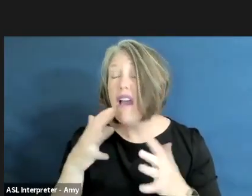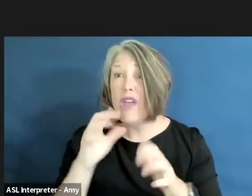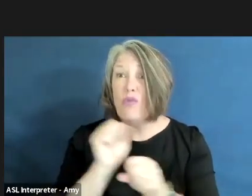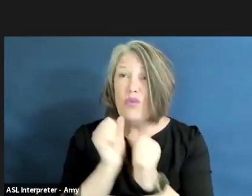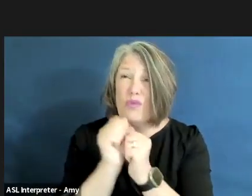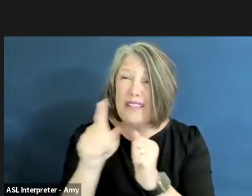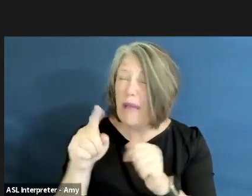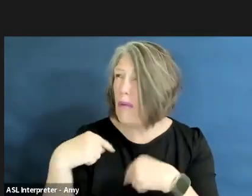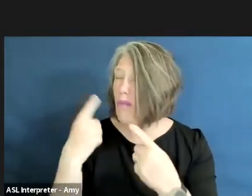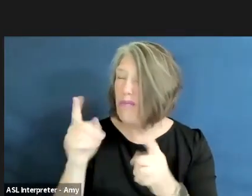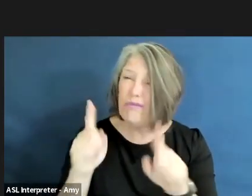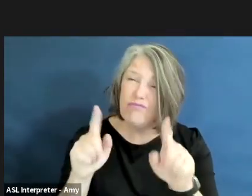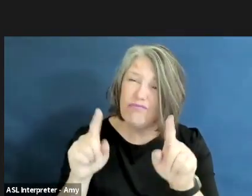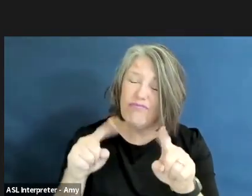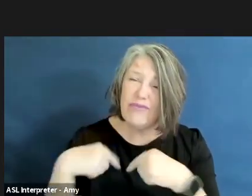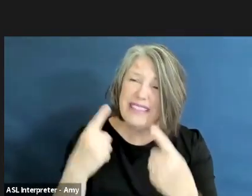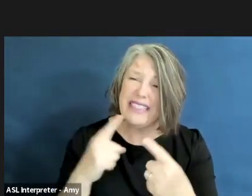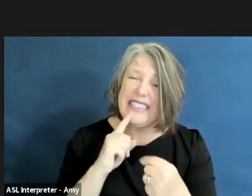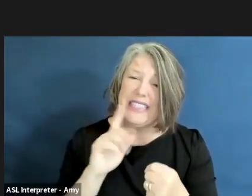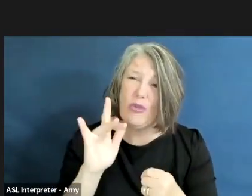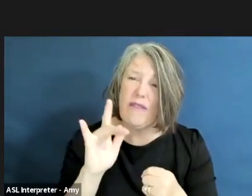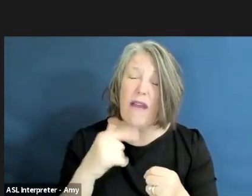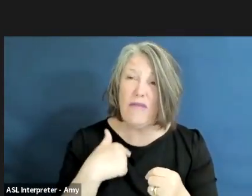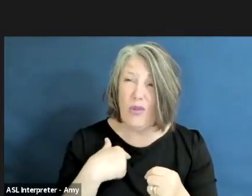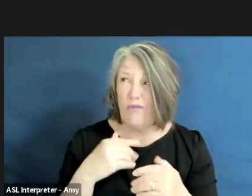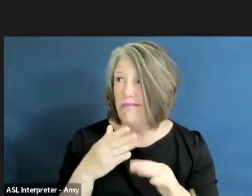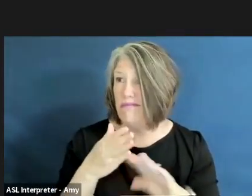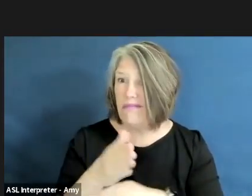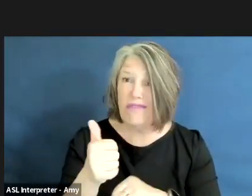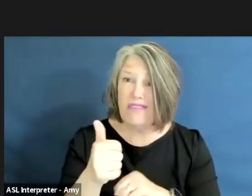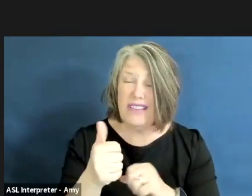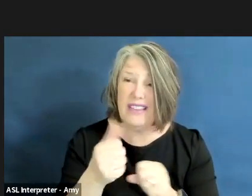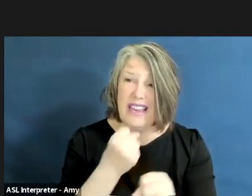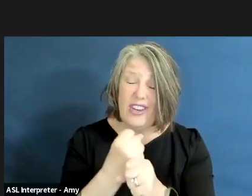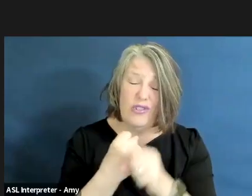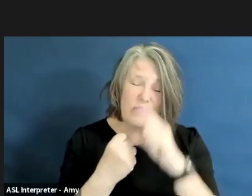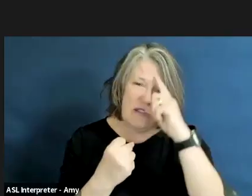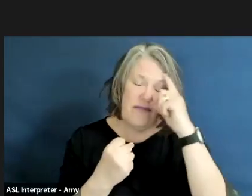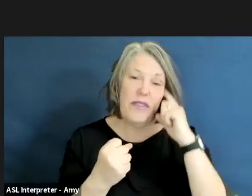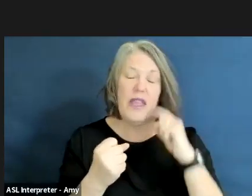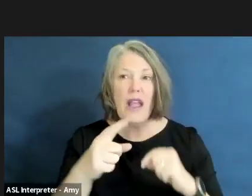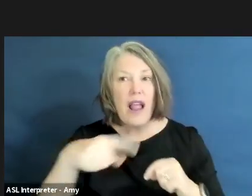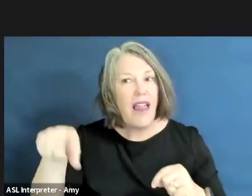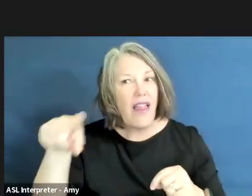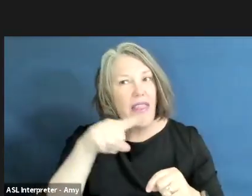for over a decade. They were the only ones I shared my goal with.